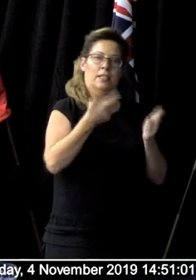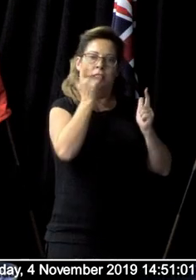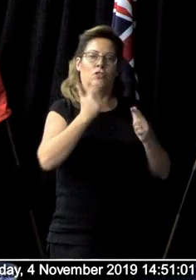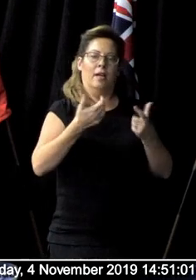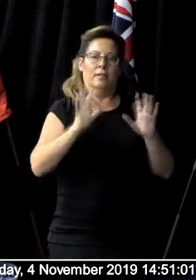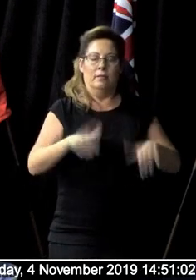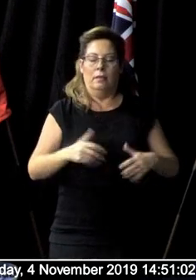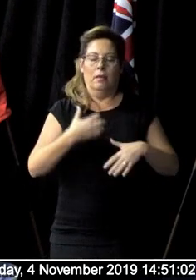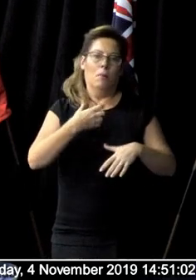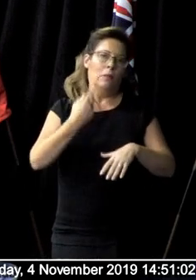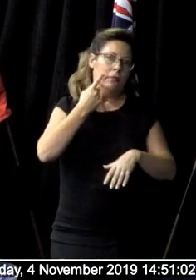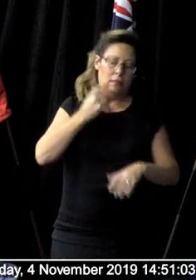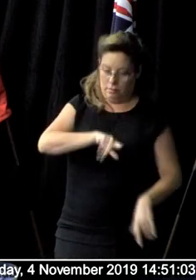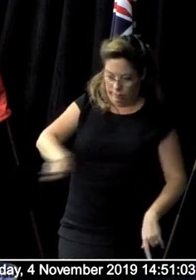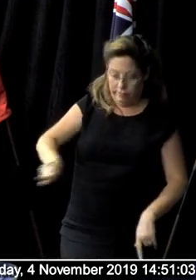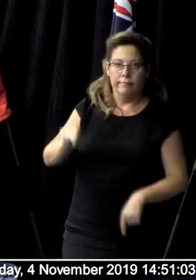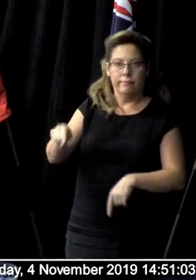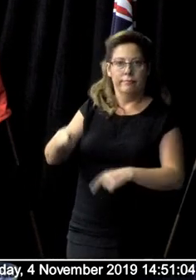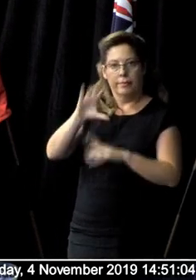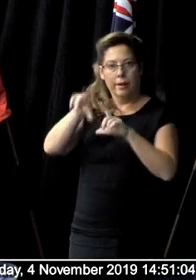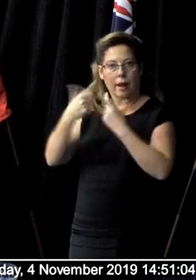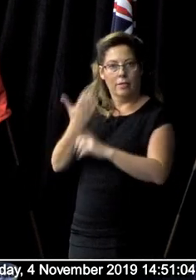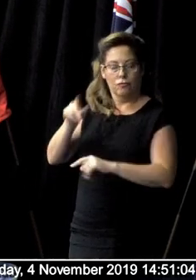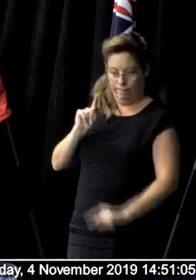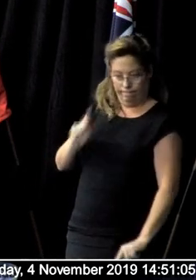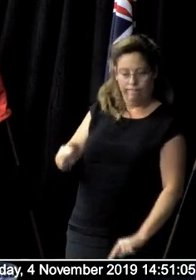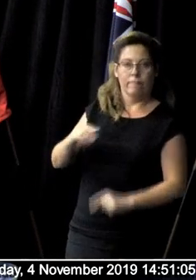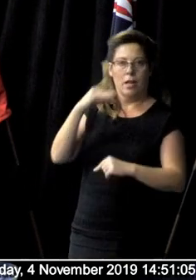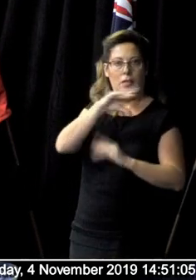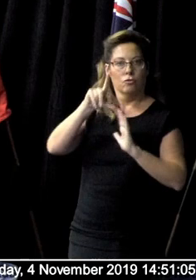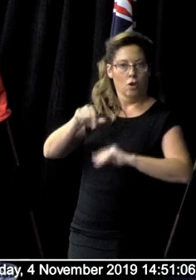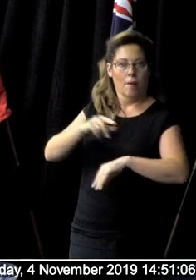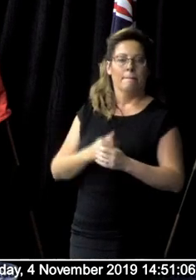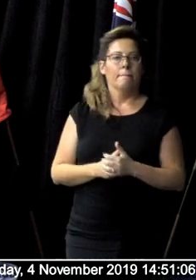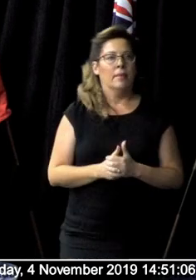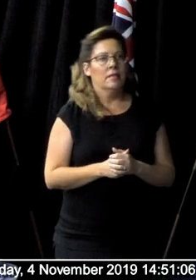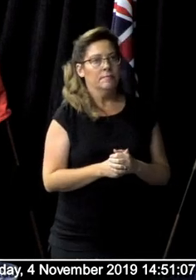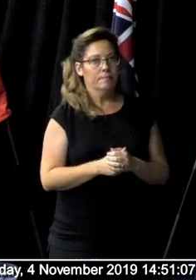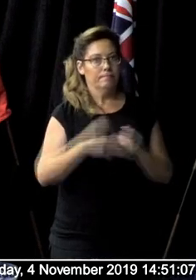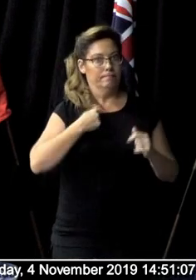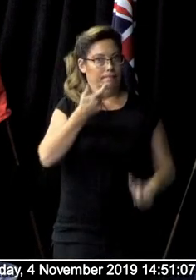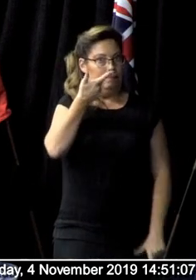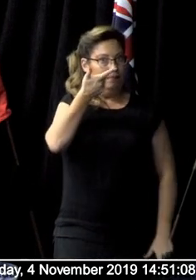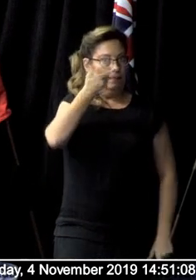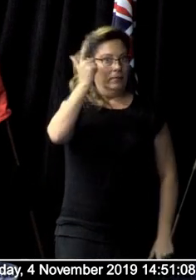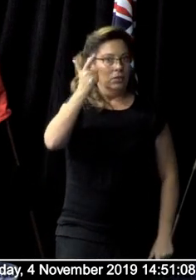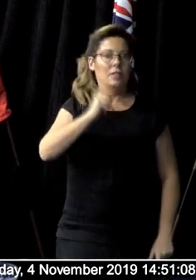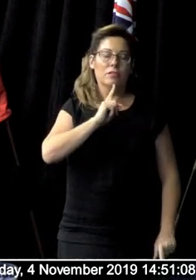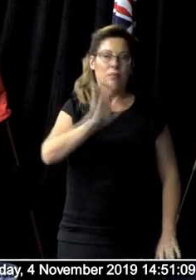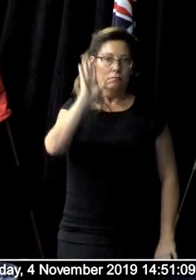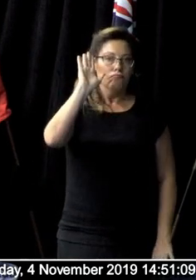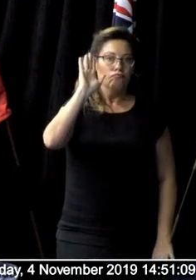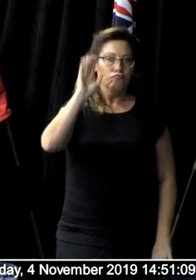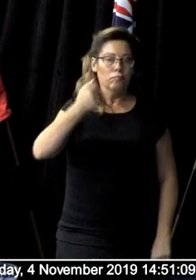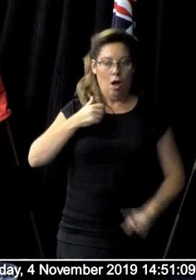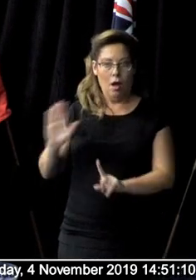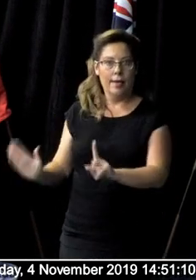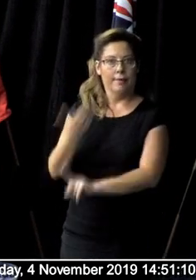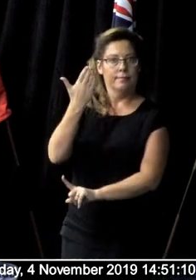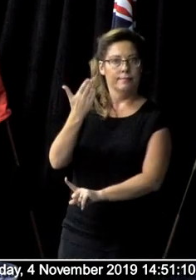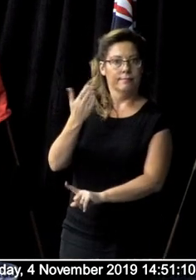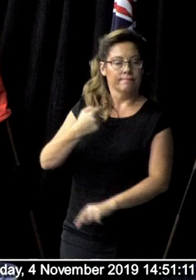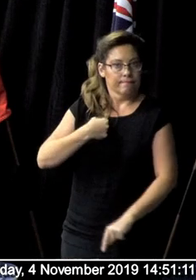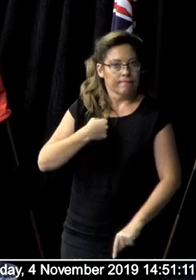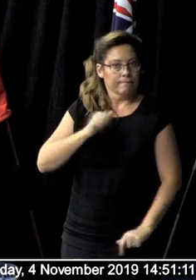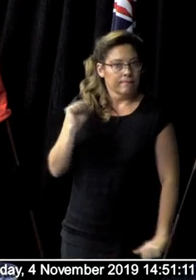staff. It was – the teacher admitted hitting the child, but when the parent